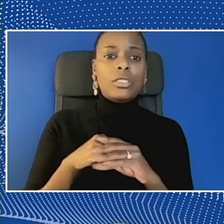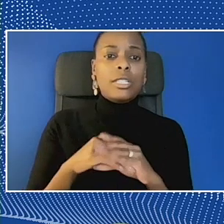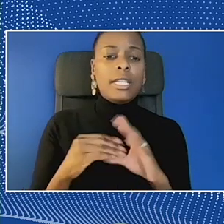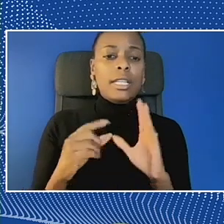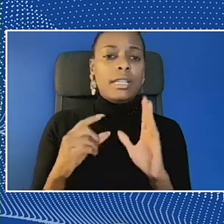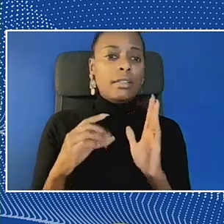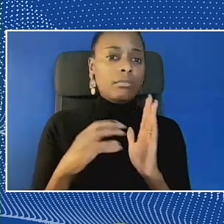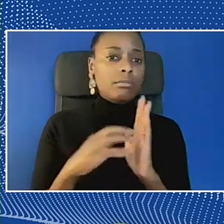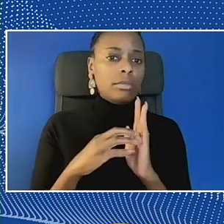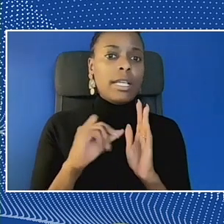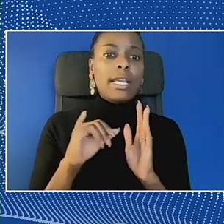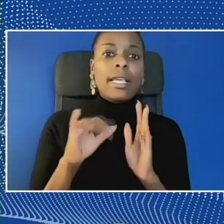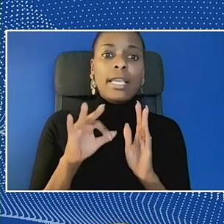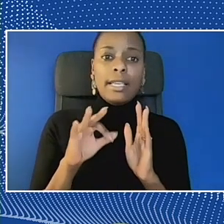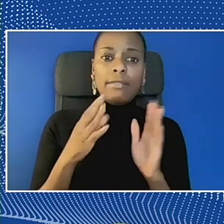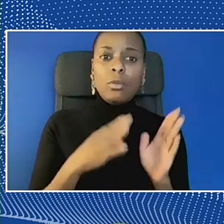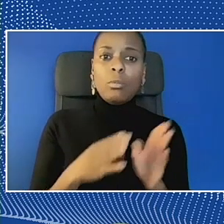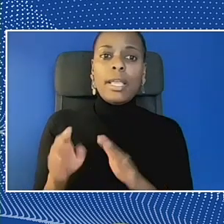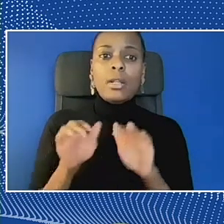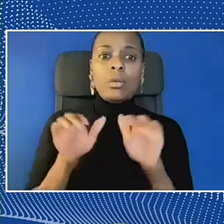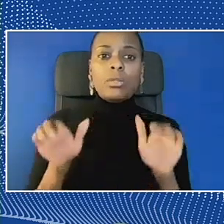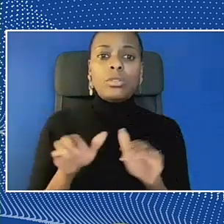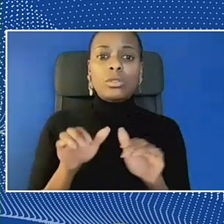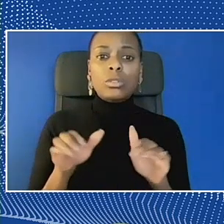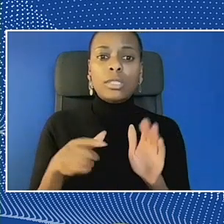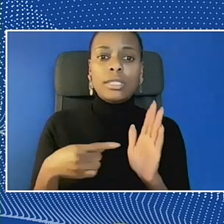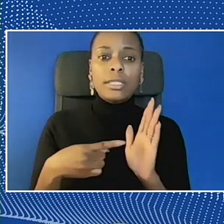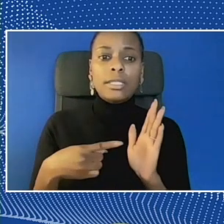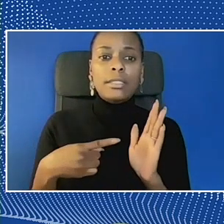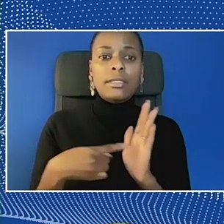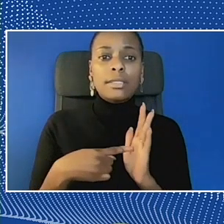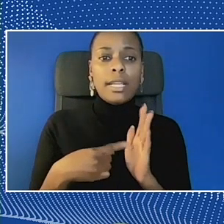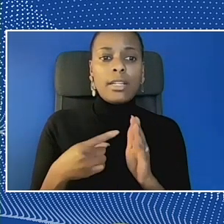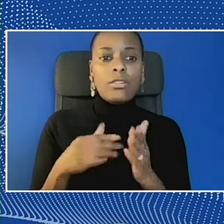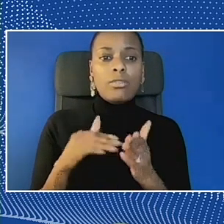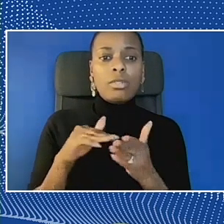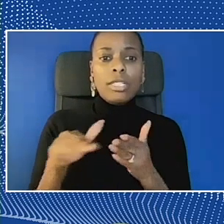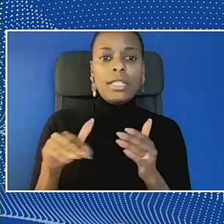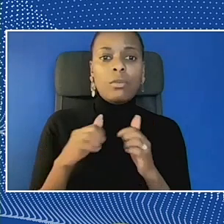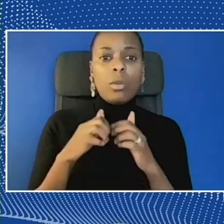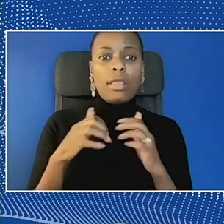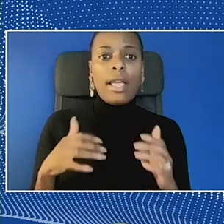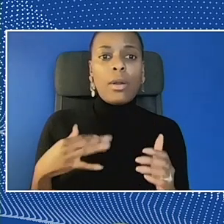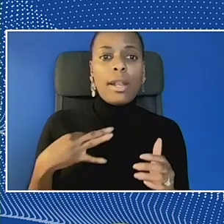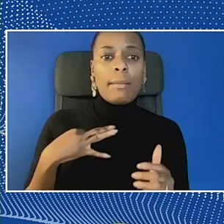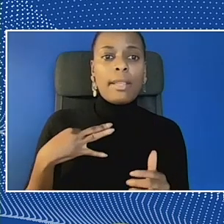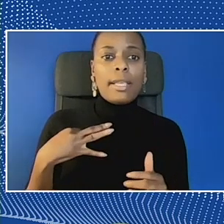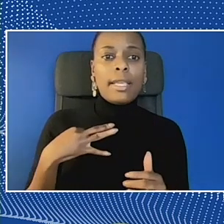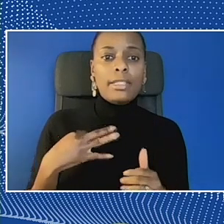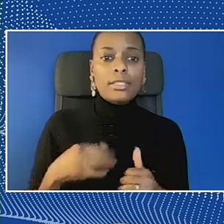without an application, which my understanding is that that is your intent. I really appreciate you adding the words